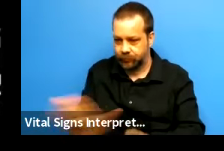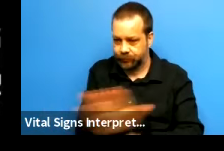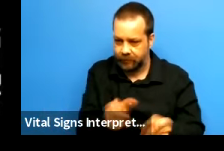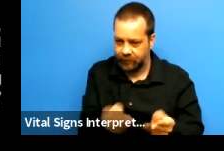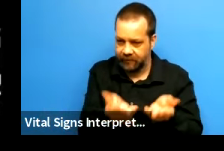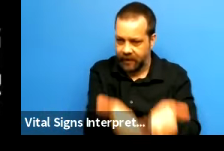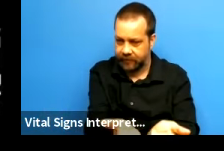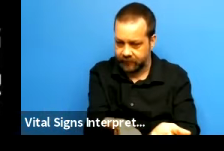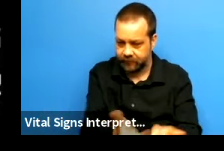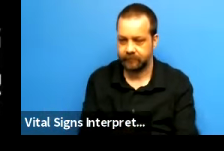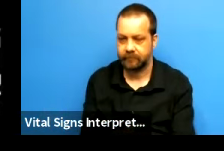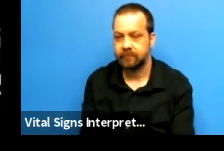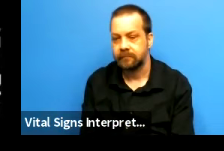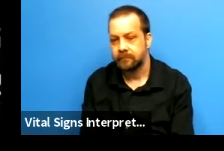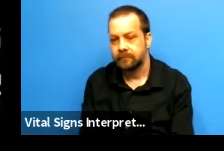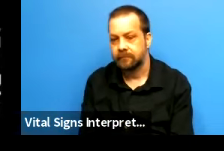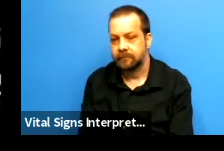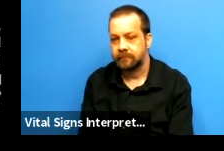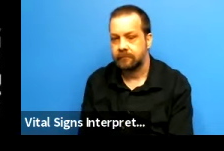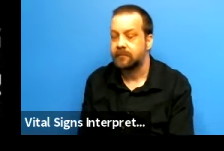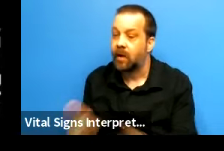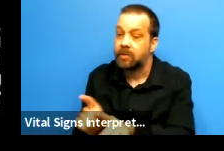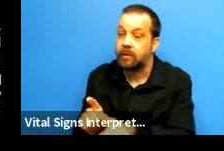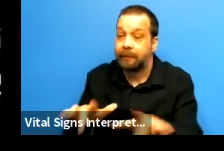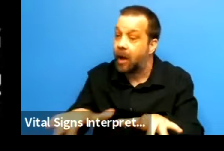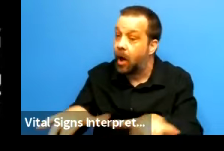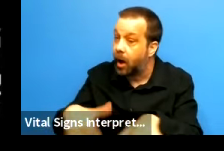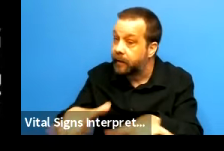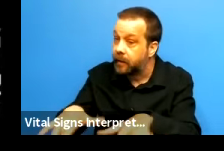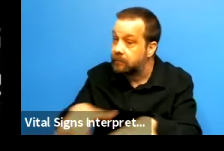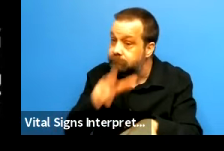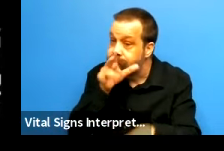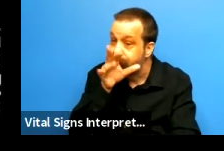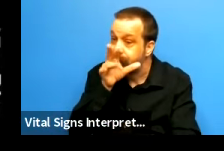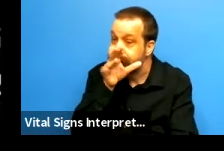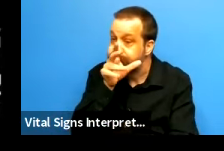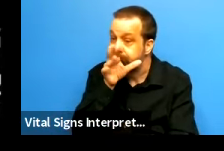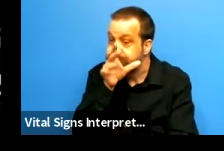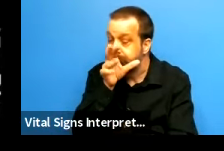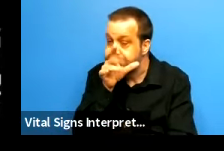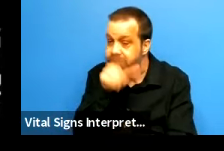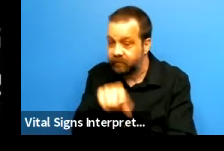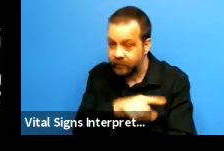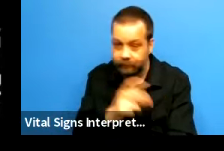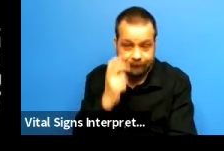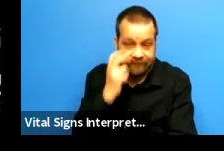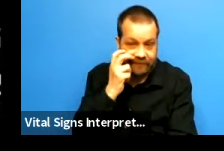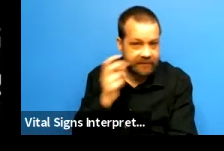It can also be done via an audio version. You need to be able to talk with individuals